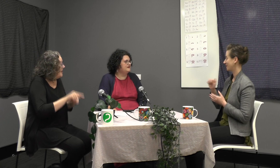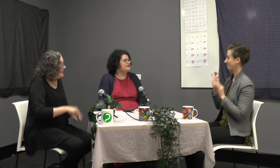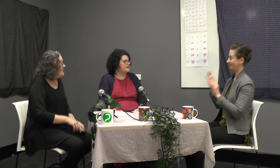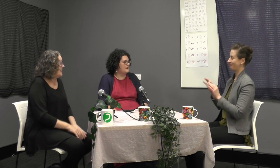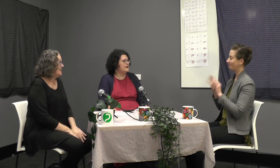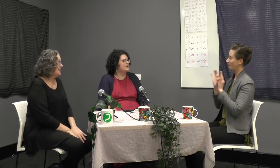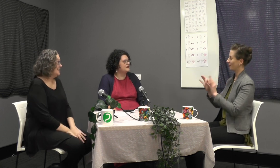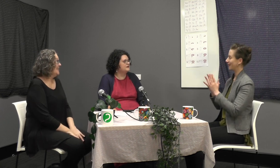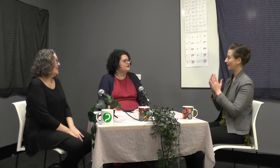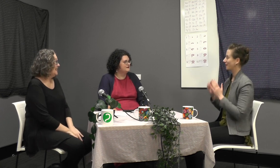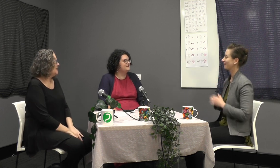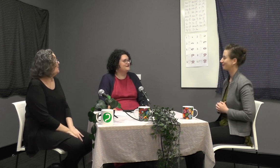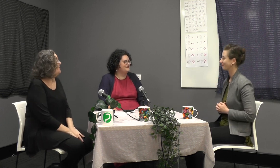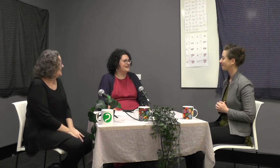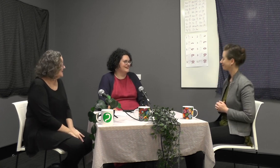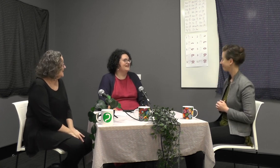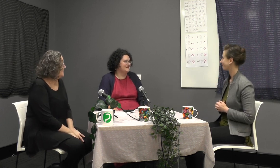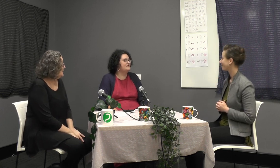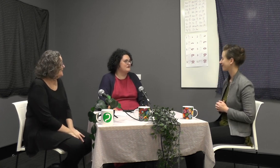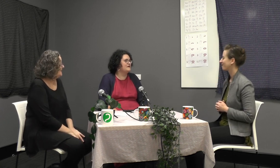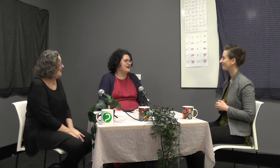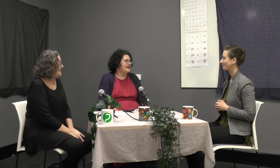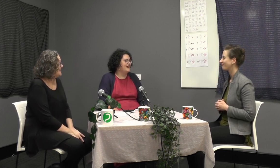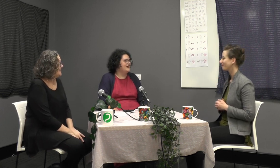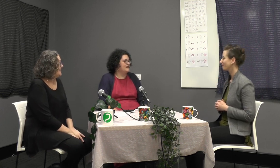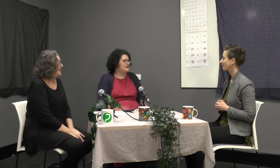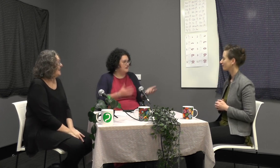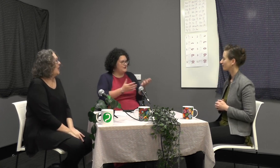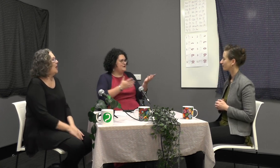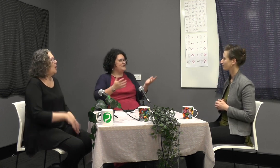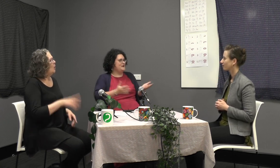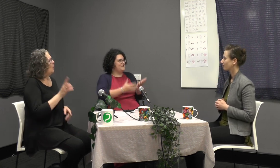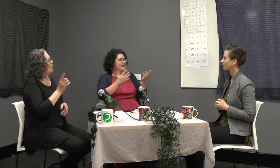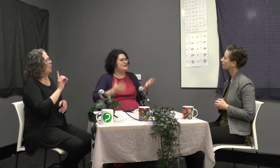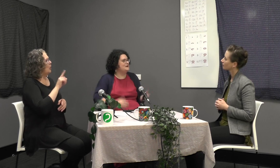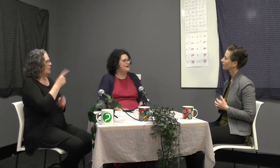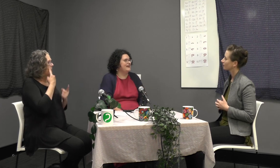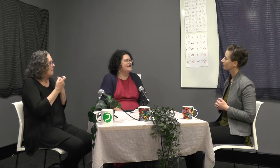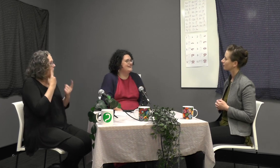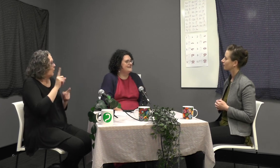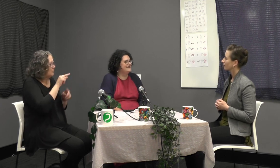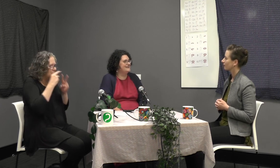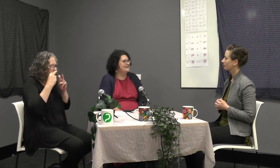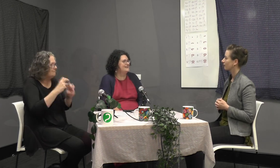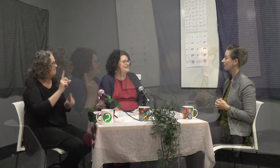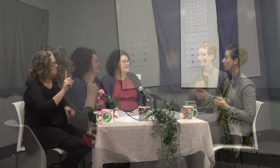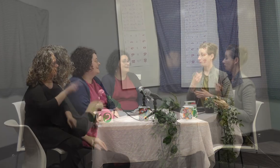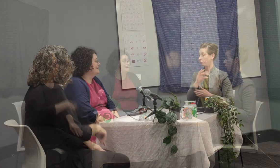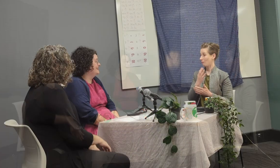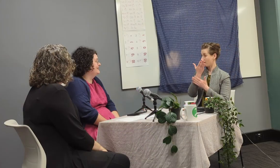H: Exactly. That’s a perfect example, yes. G: What did you find? What were you looking at?